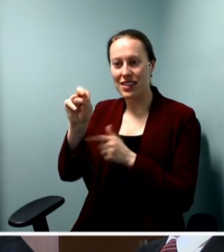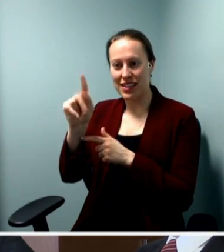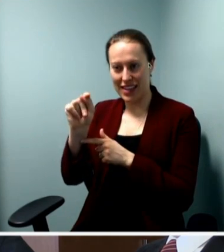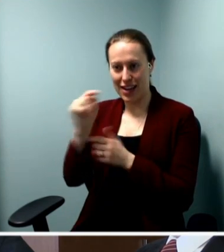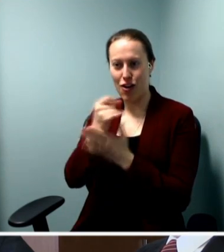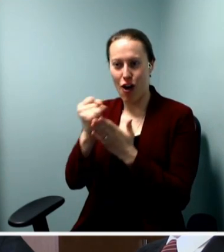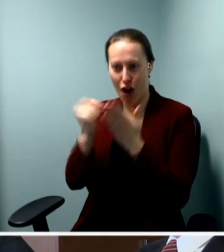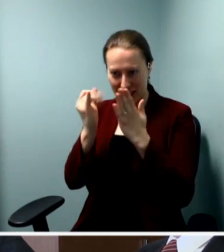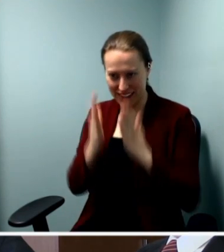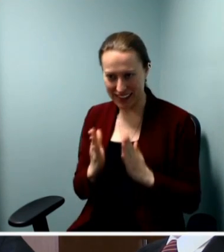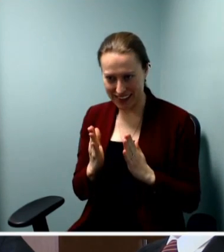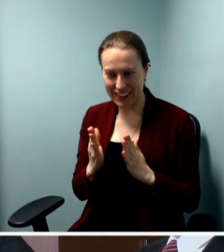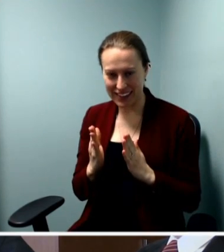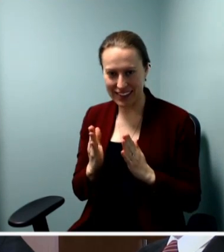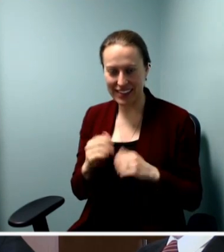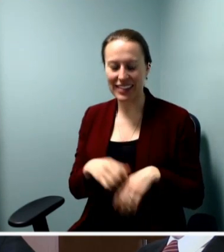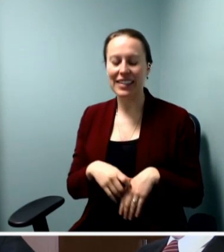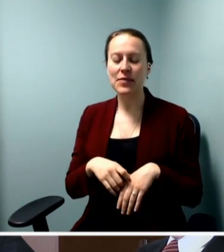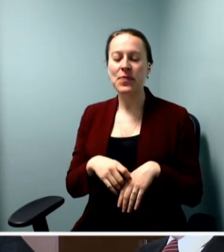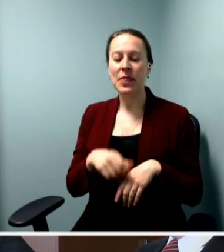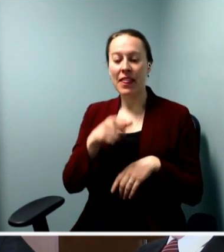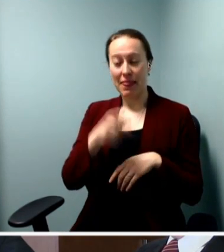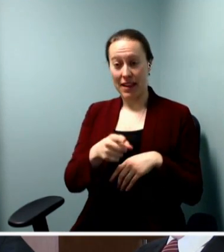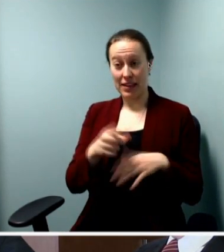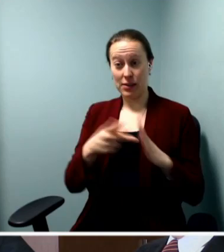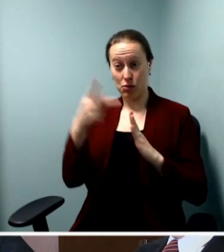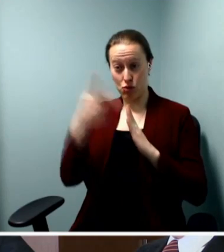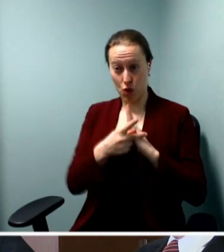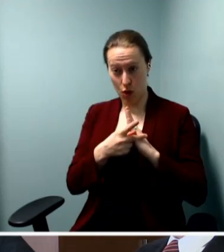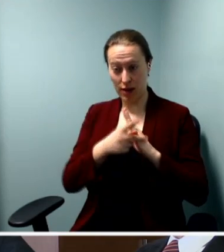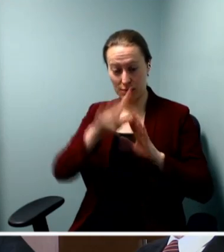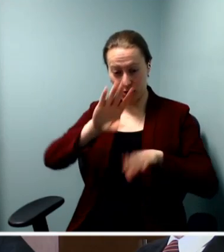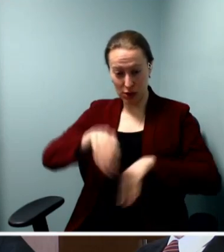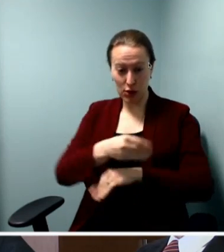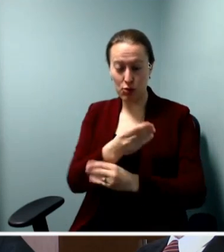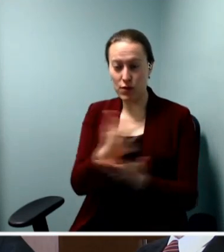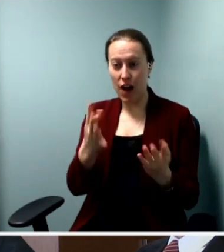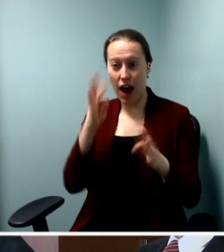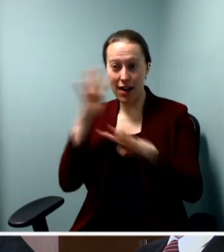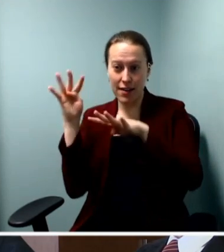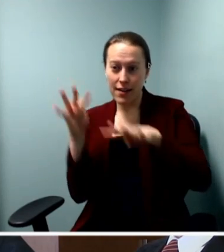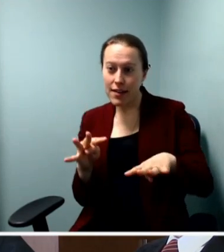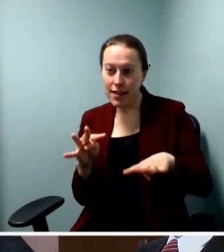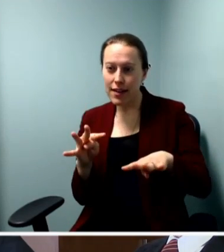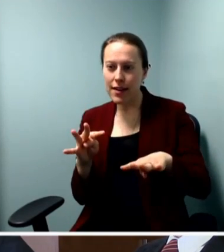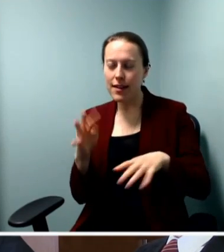Such residencies bring new visibility to incredibly enriching opportunities